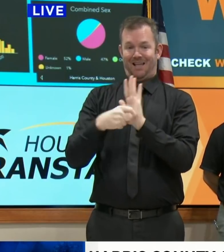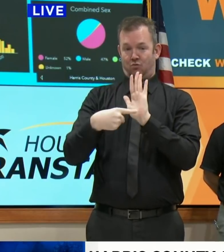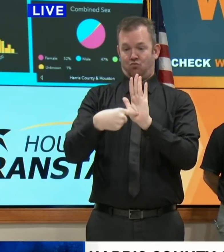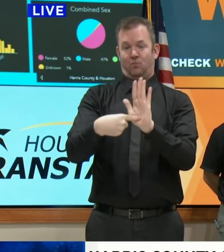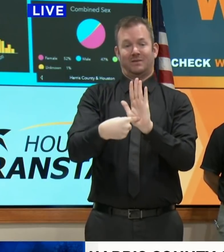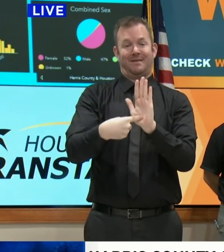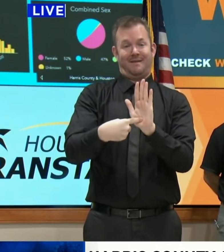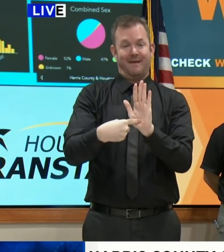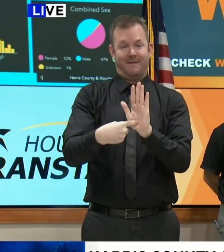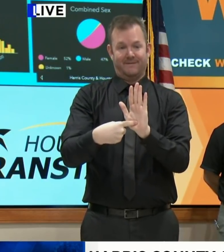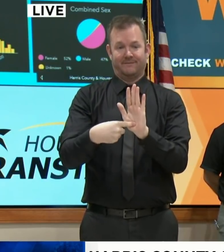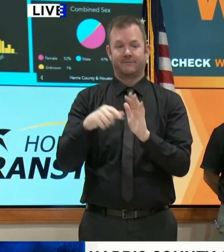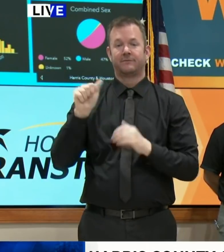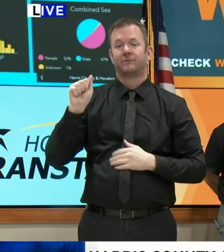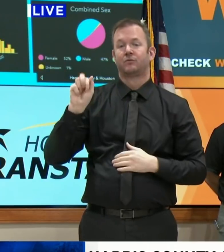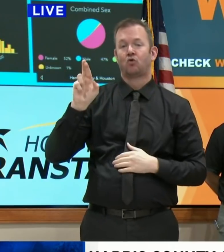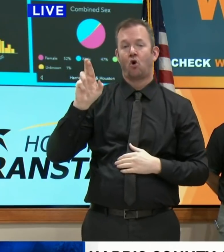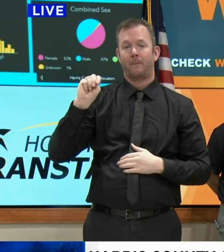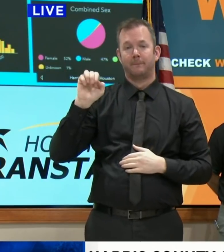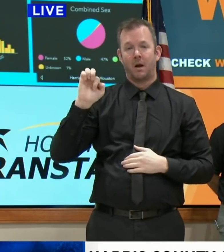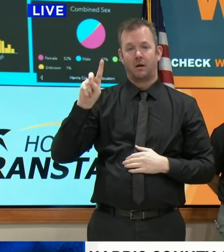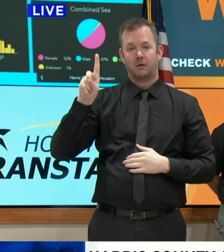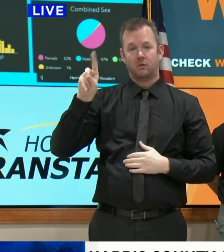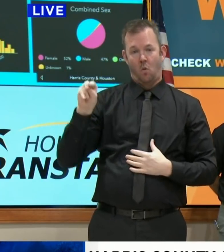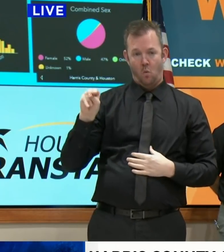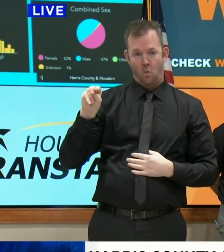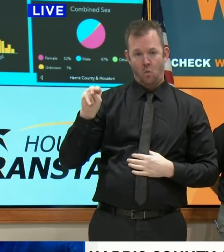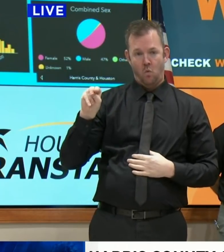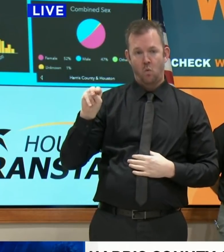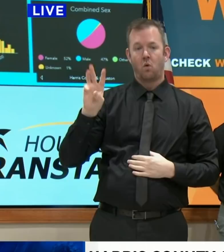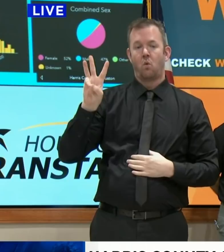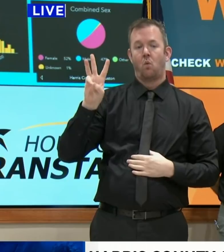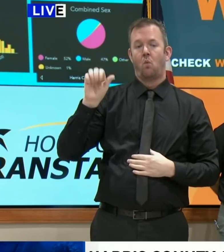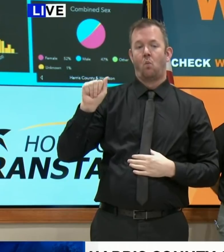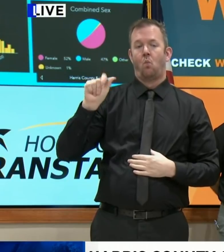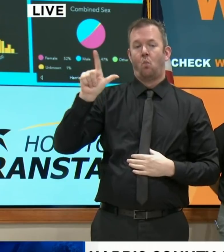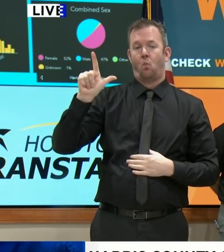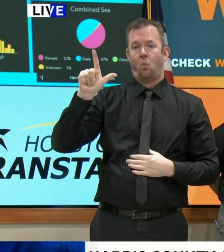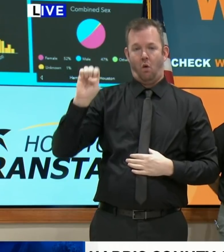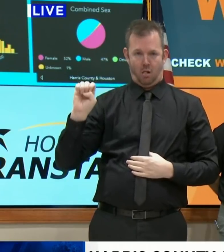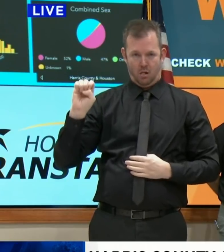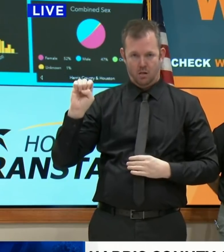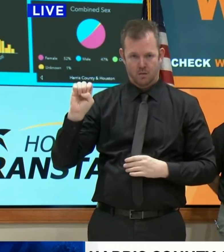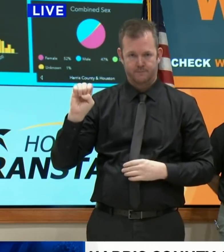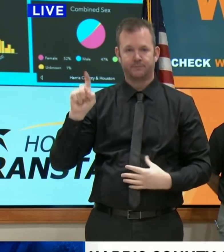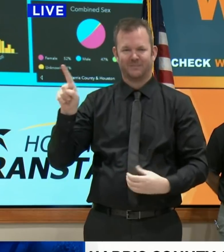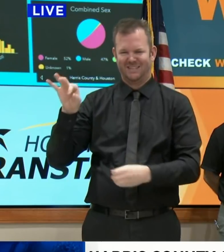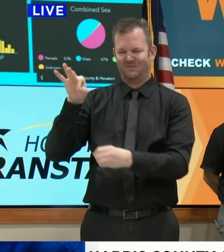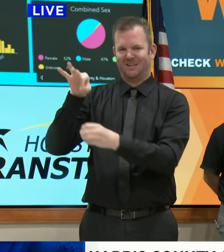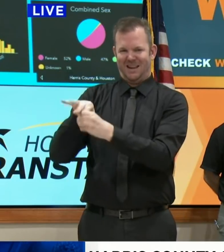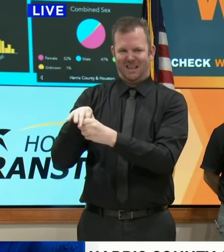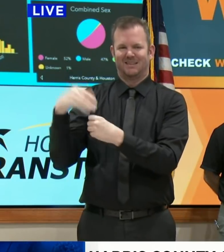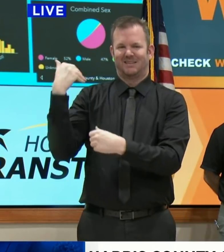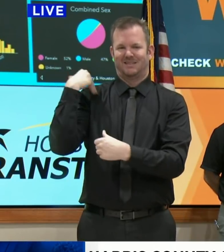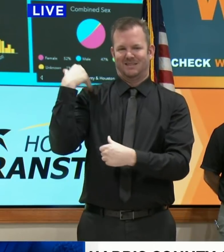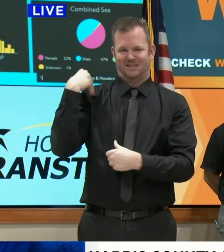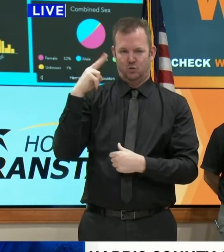and so today I am pleased to announce Texas state announce Texas state representative Armando representative Armando Wally has our selection for